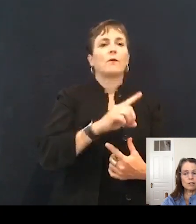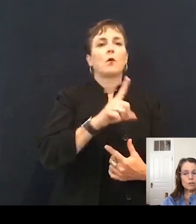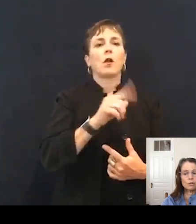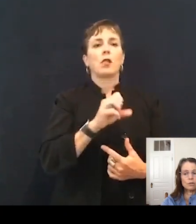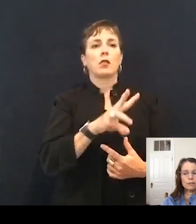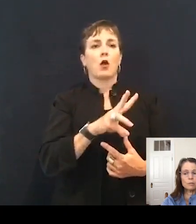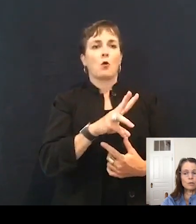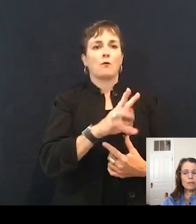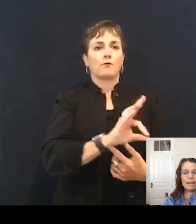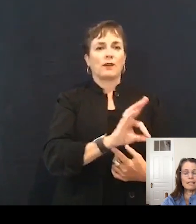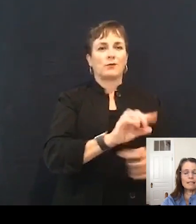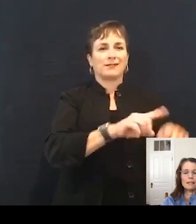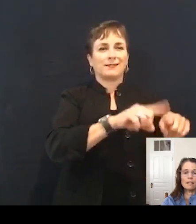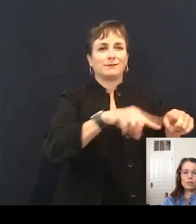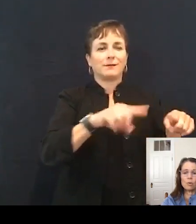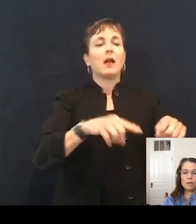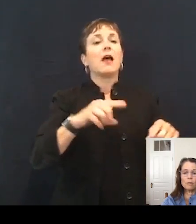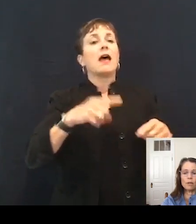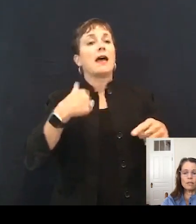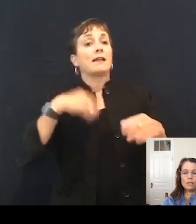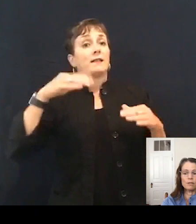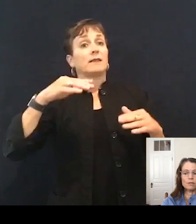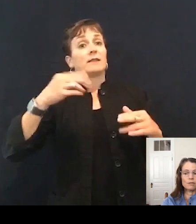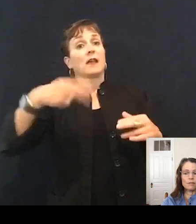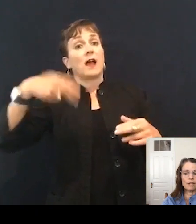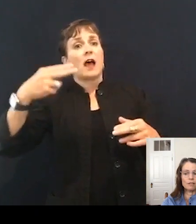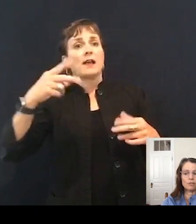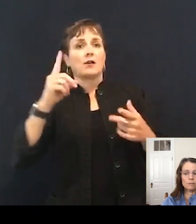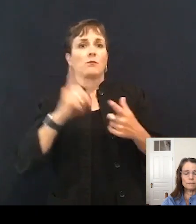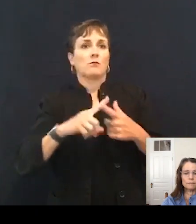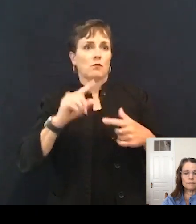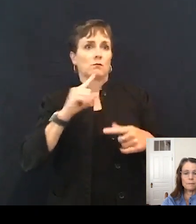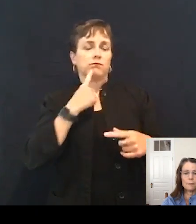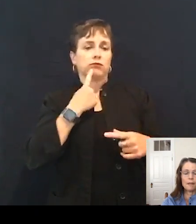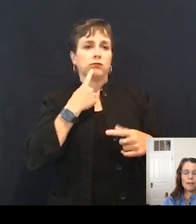usually between 18 and 21 years of age.